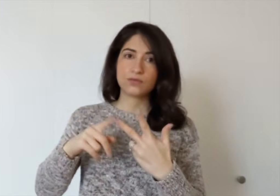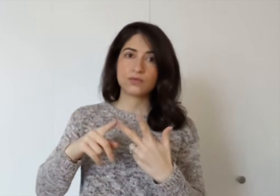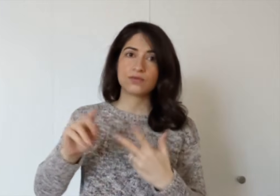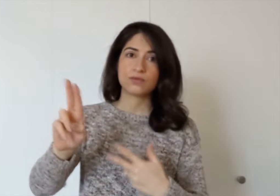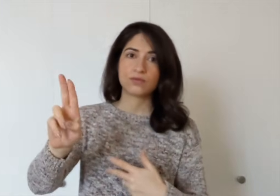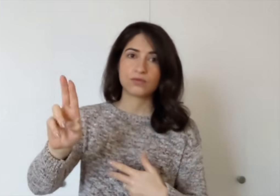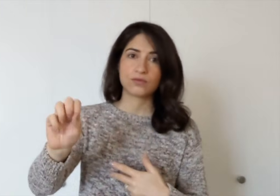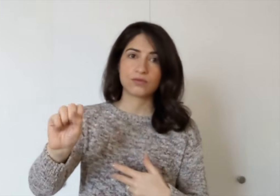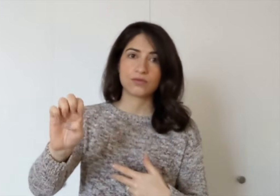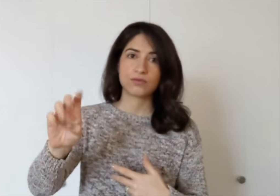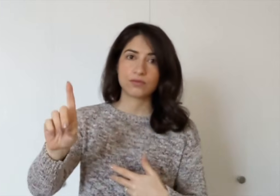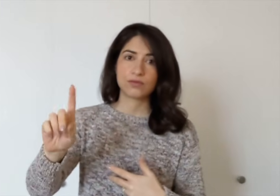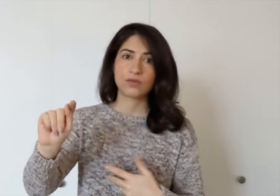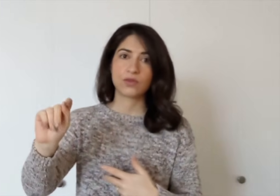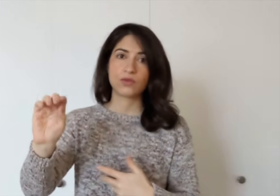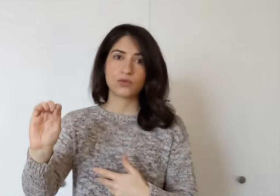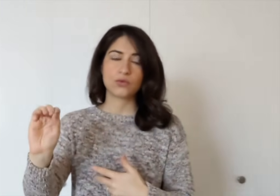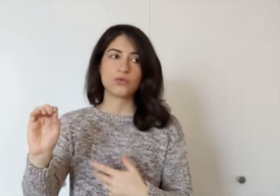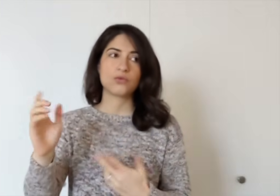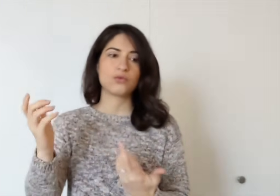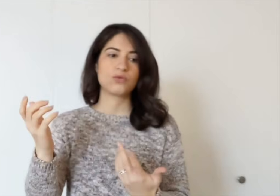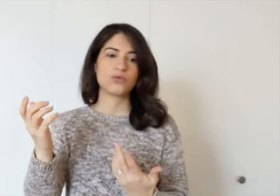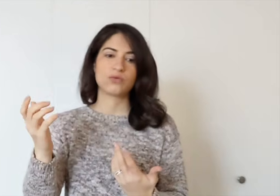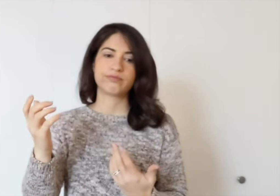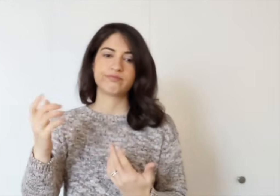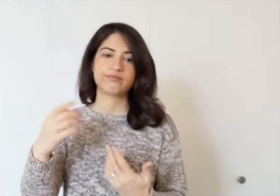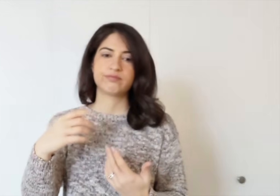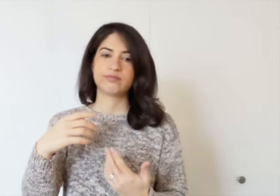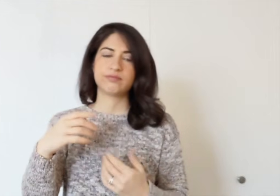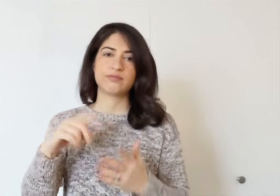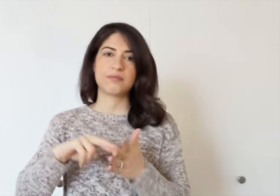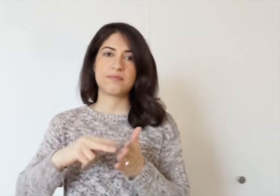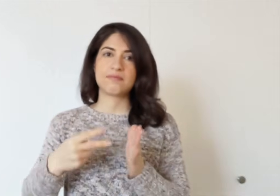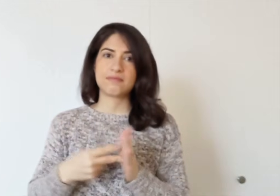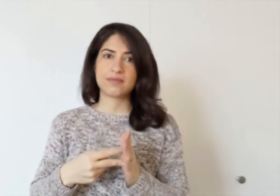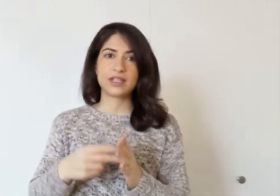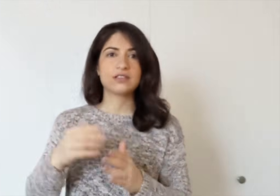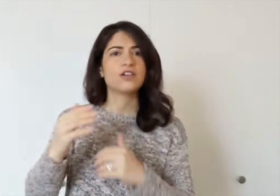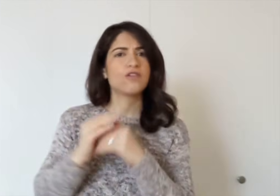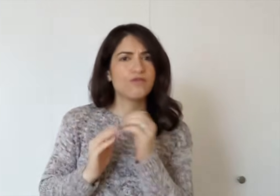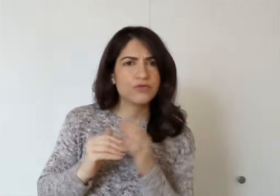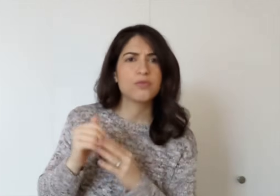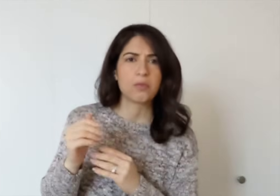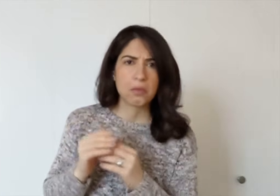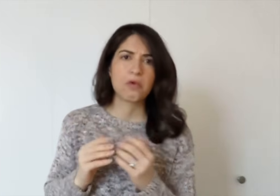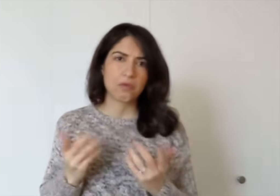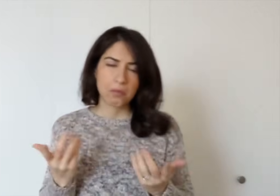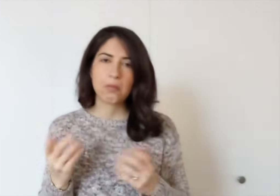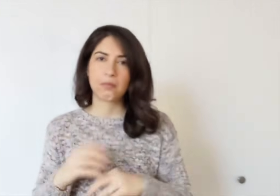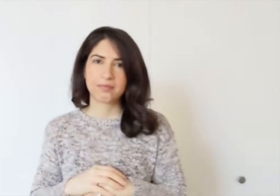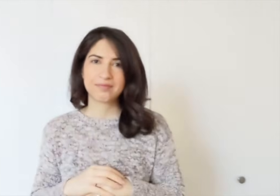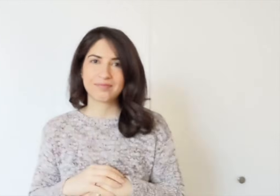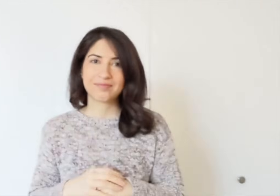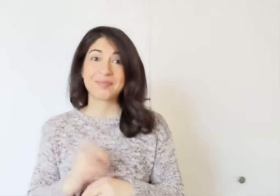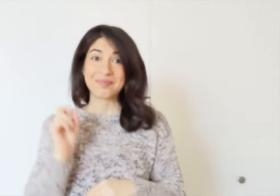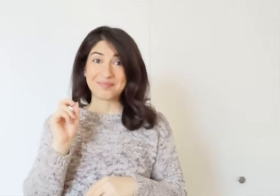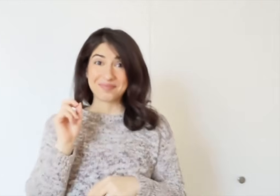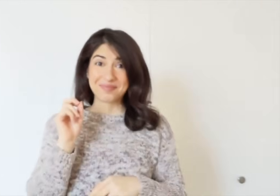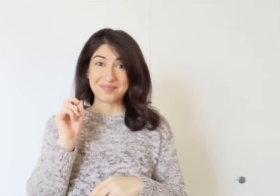And (3) "used to", meaning getting comfortable.